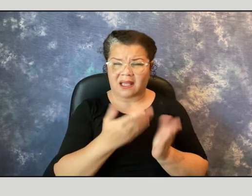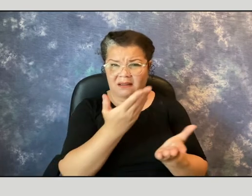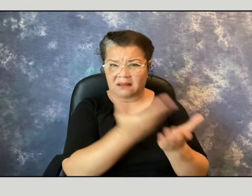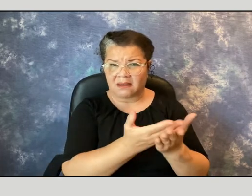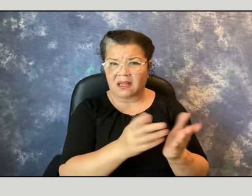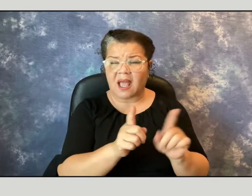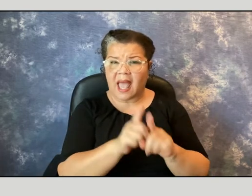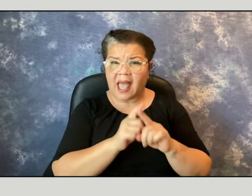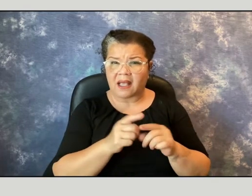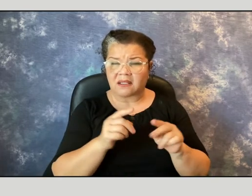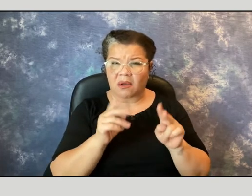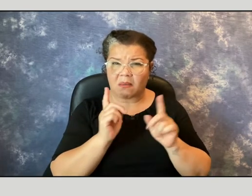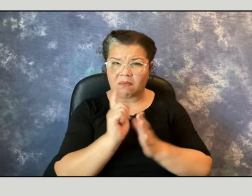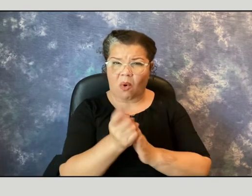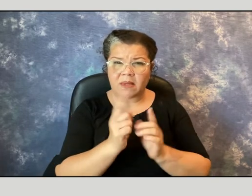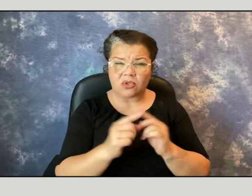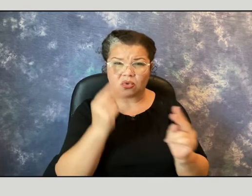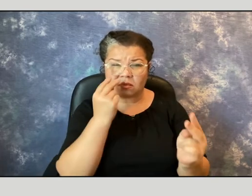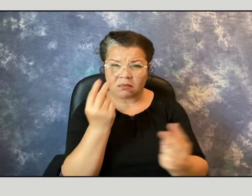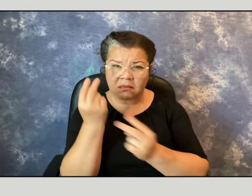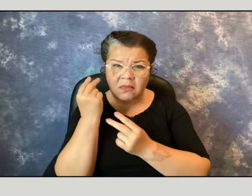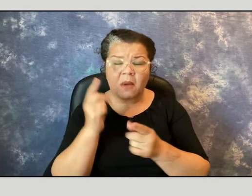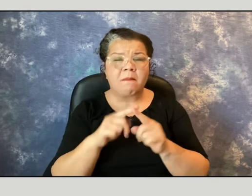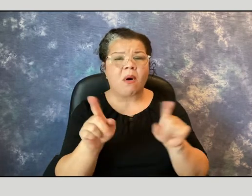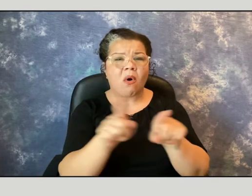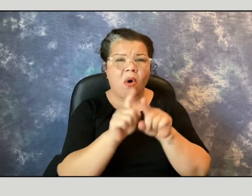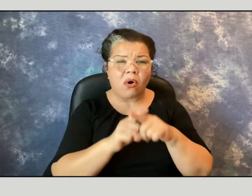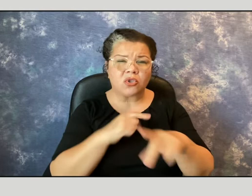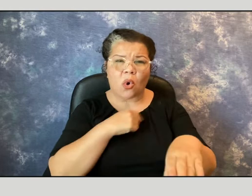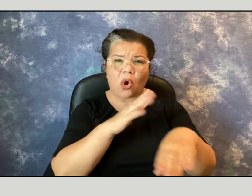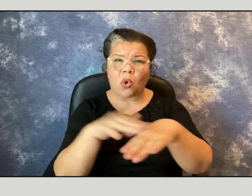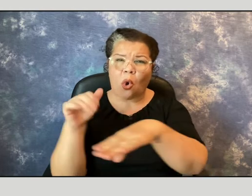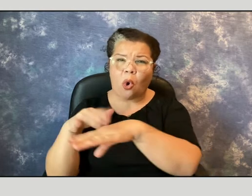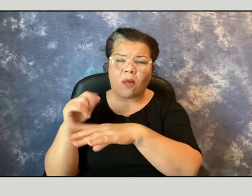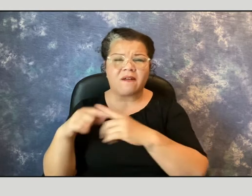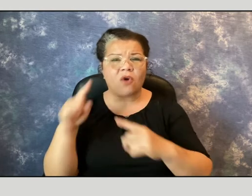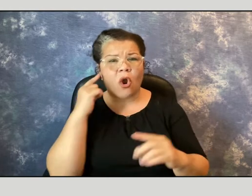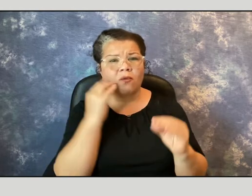but also as a call for reparative and forward-looking justice?"